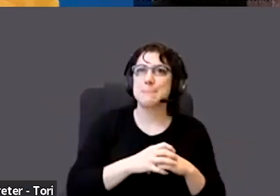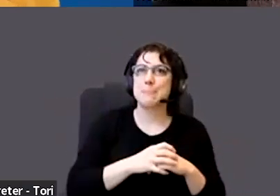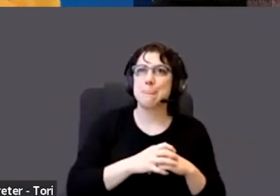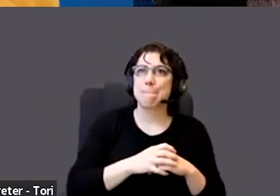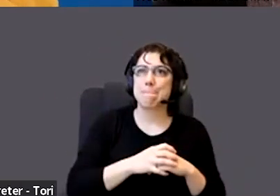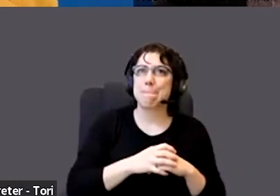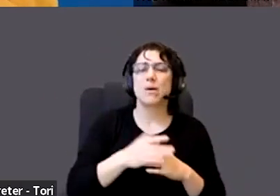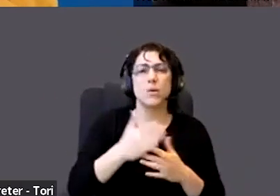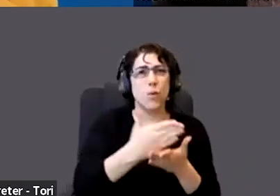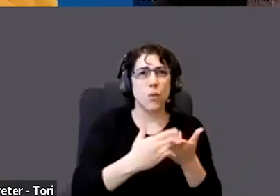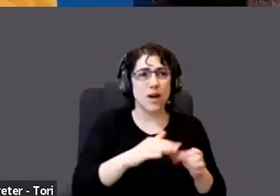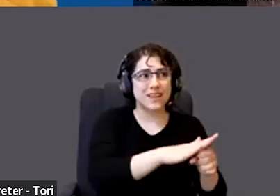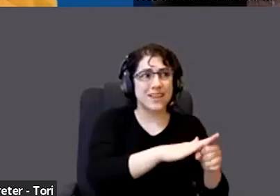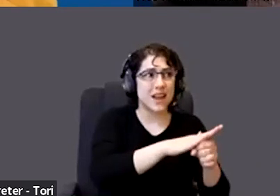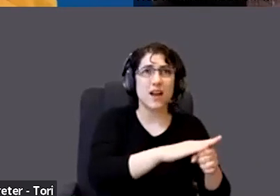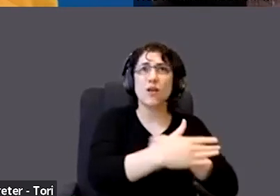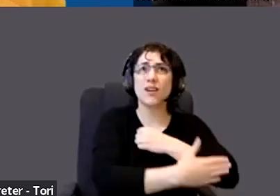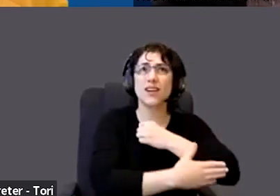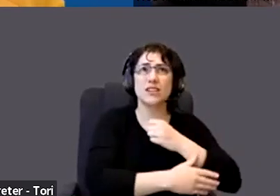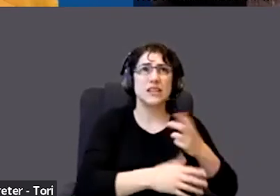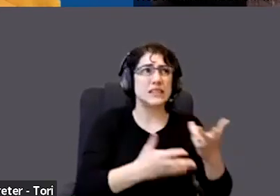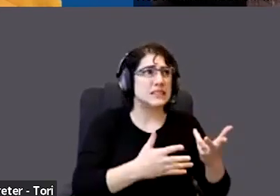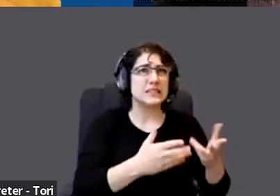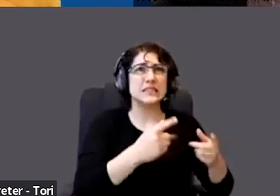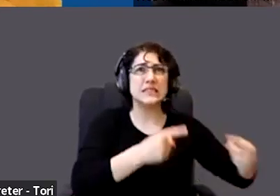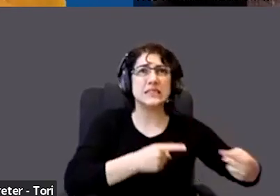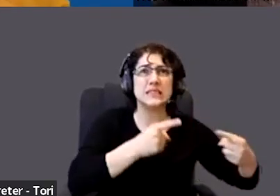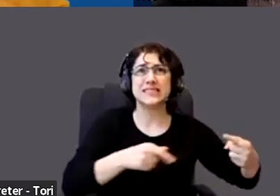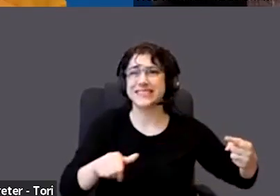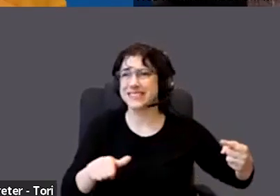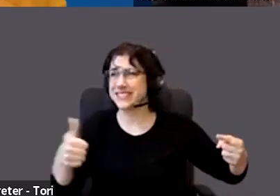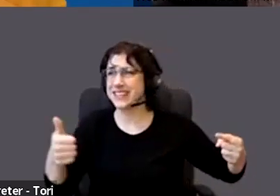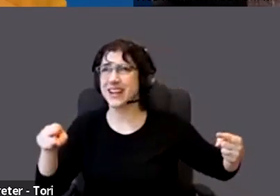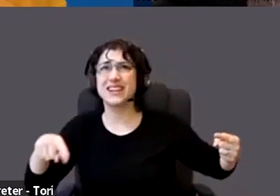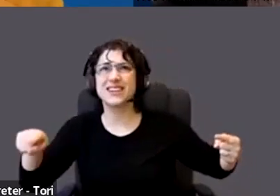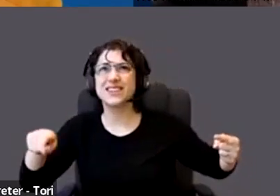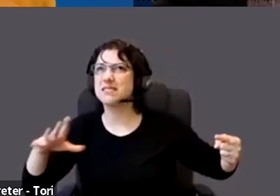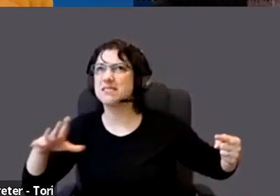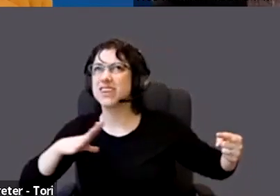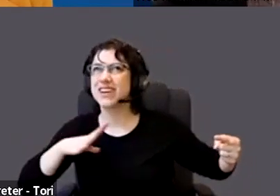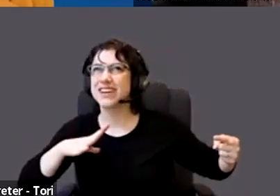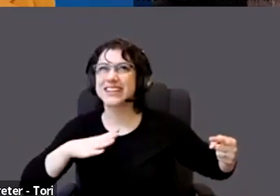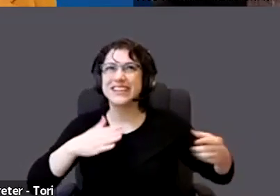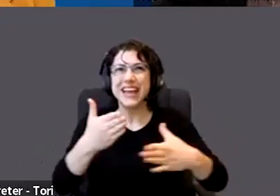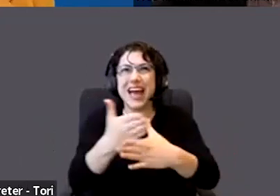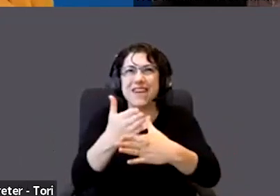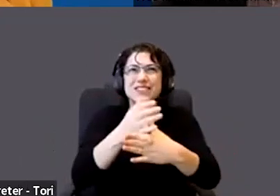in trouble but the other area of the country is fine, that's -- the average doesn't really help with public health partner. And so what we really want to do --